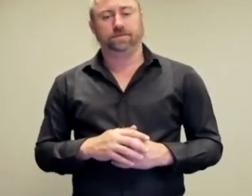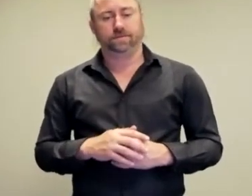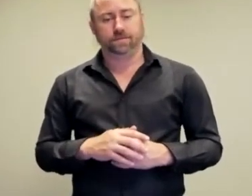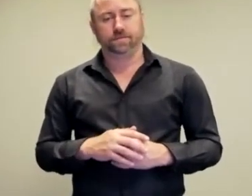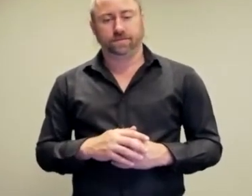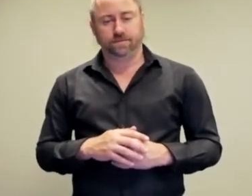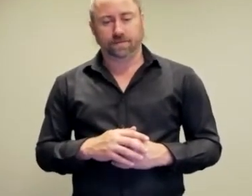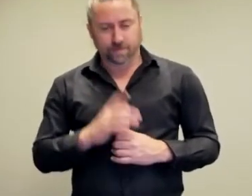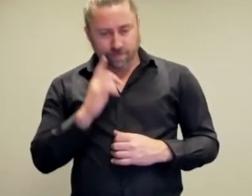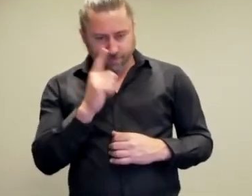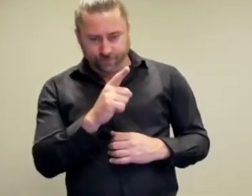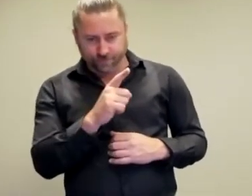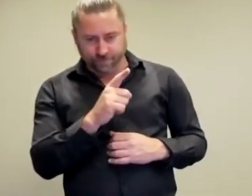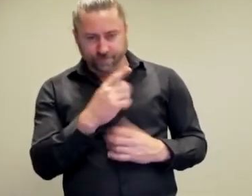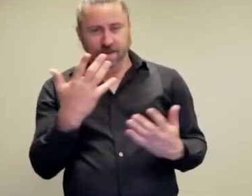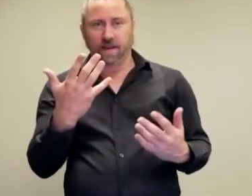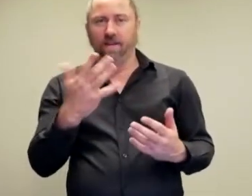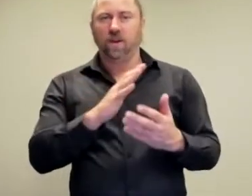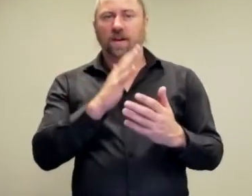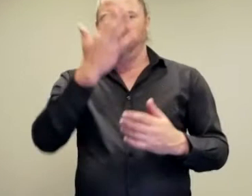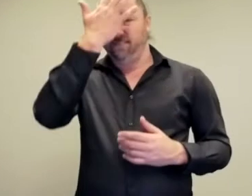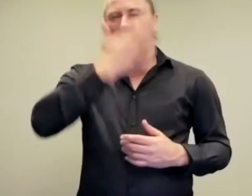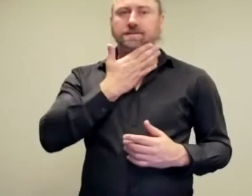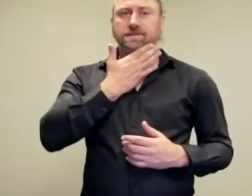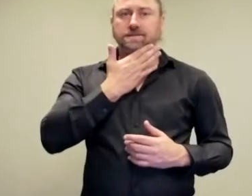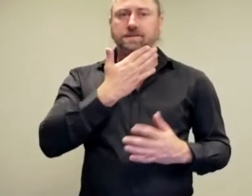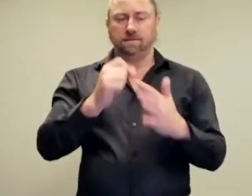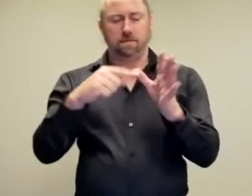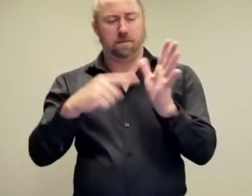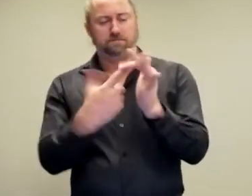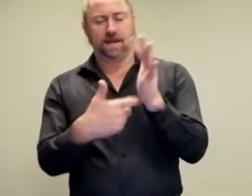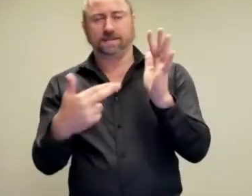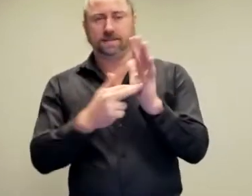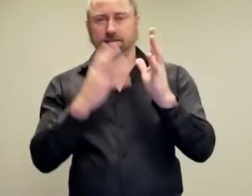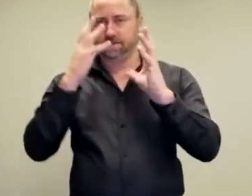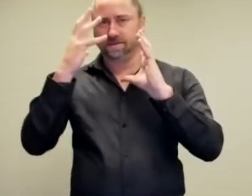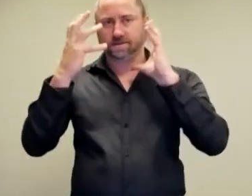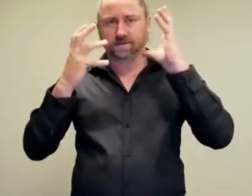and the very flat pattern like texture that moves through the composition.